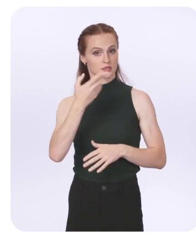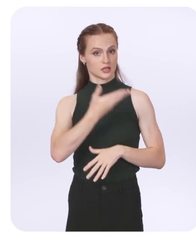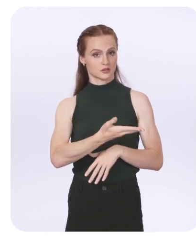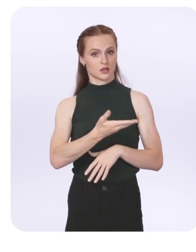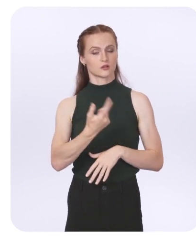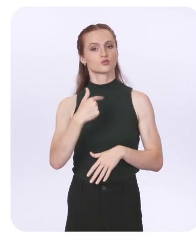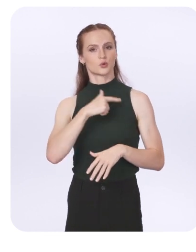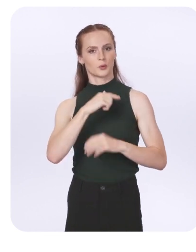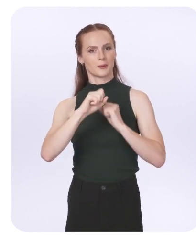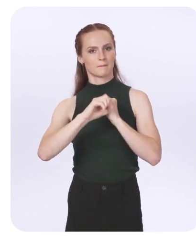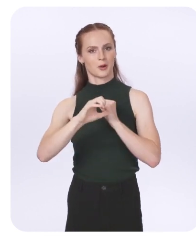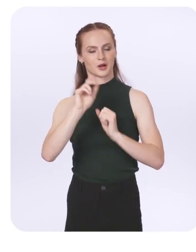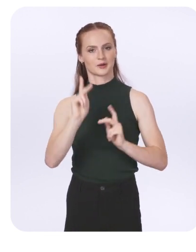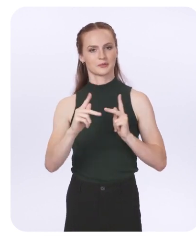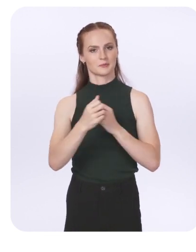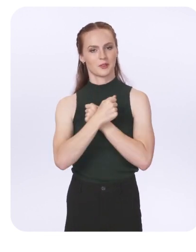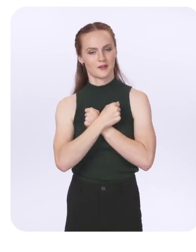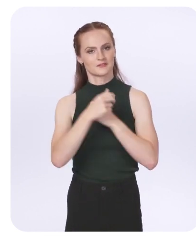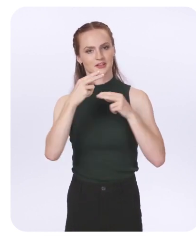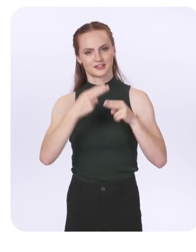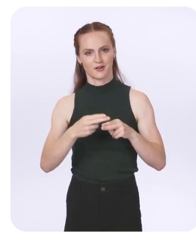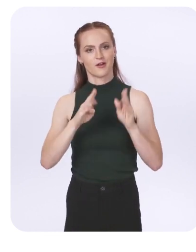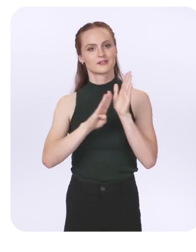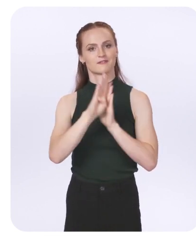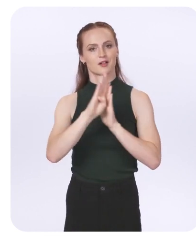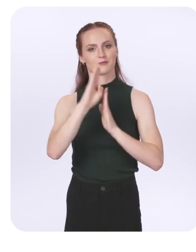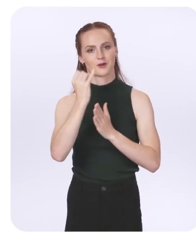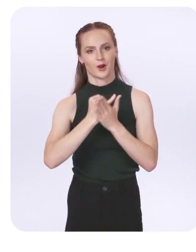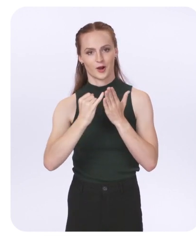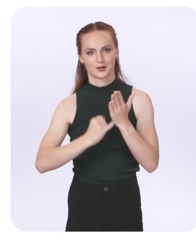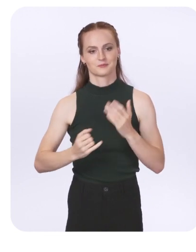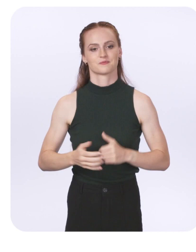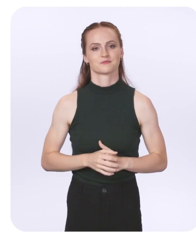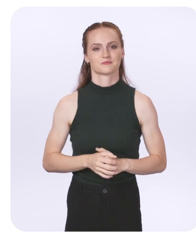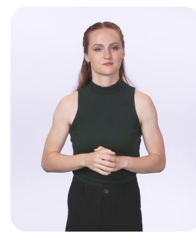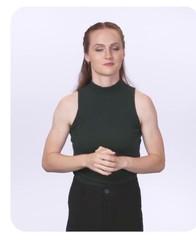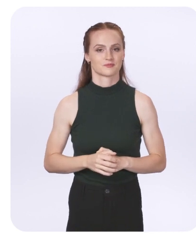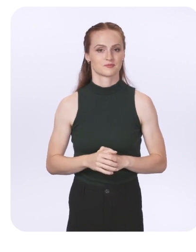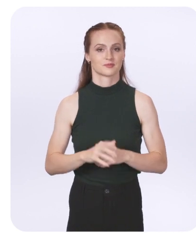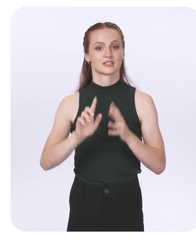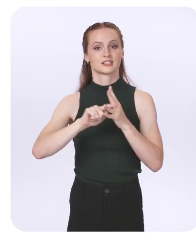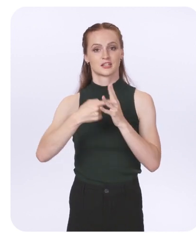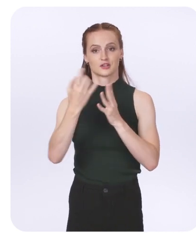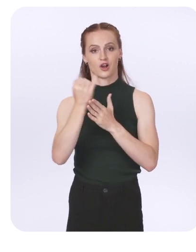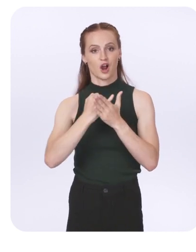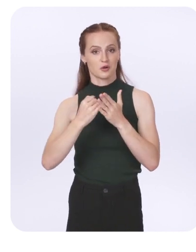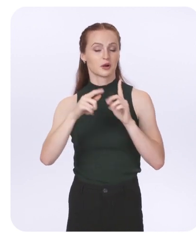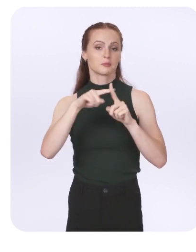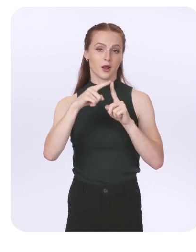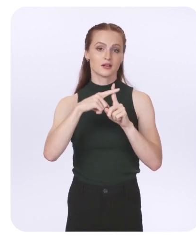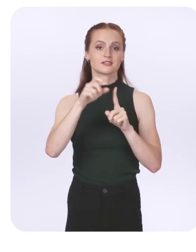and the logo remained readable even in small sizes. But the image overall didn't quite translate the gameplay,